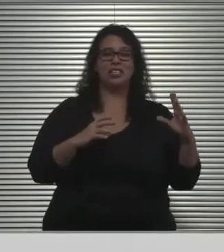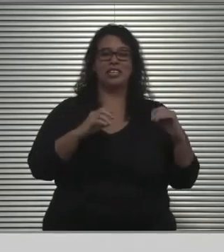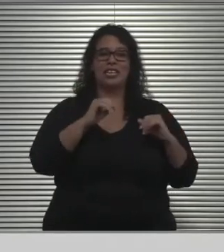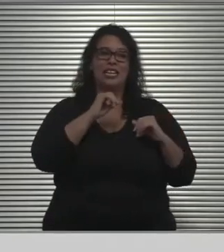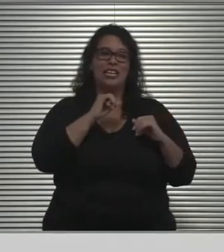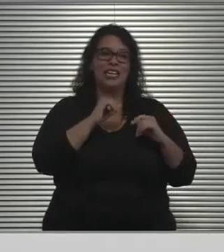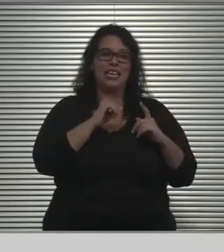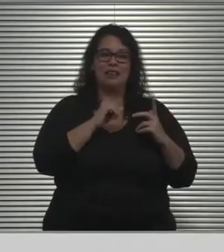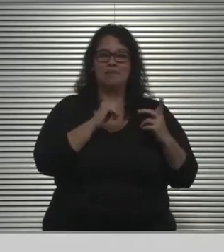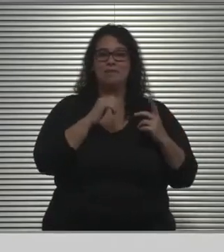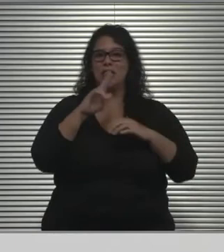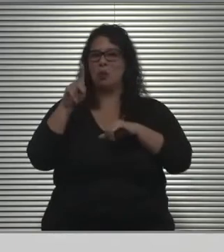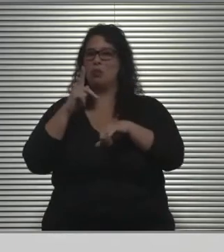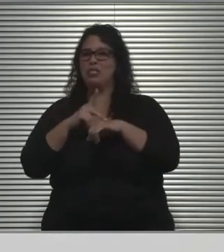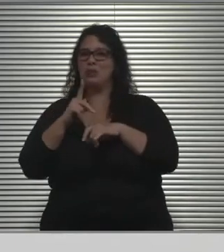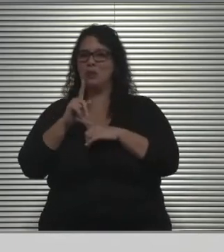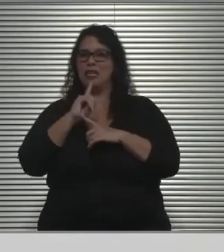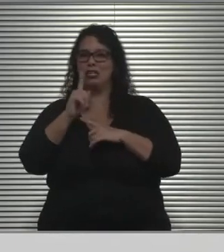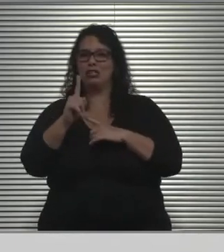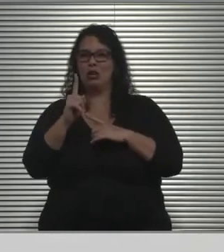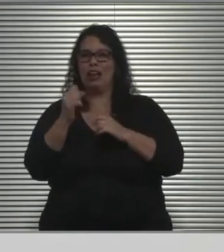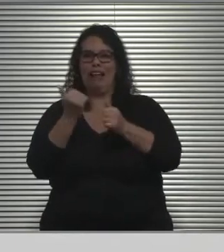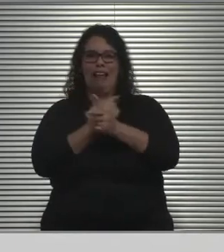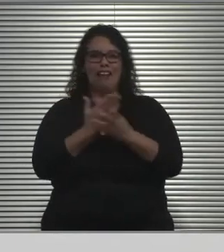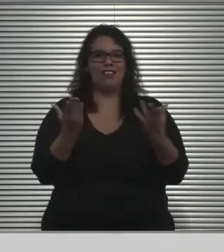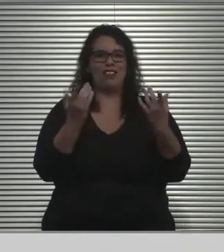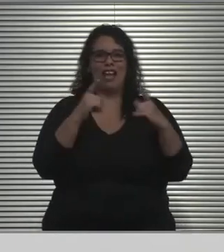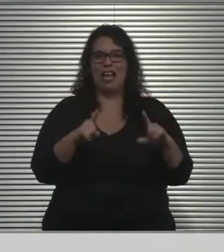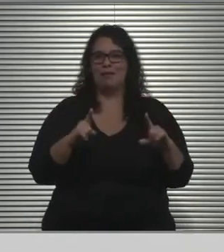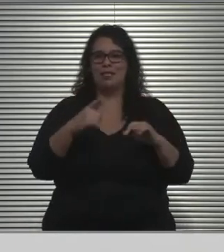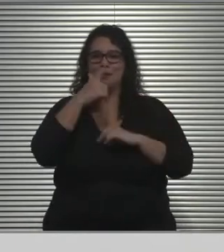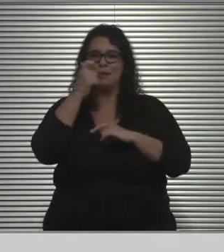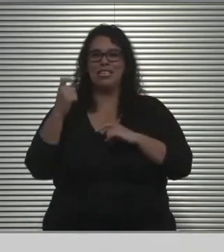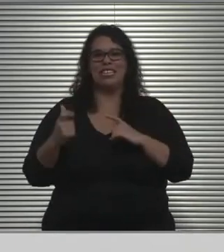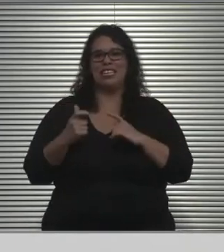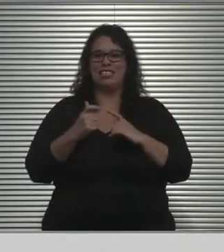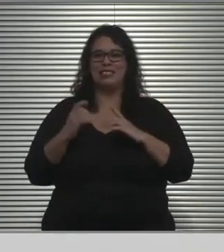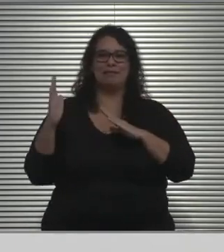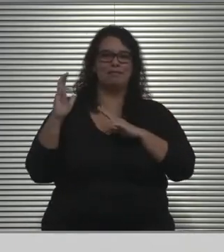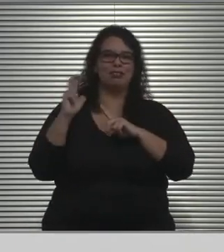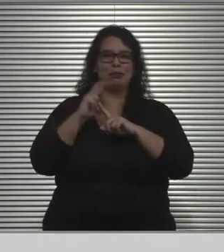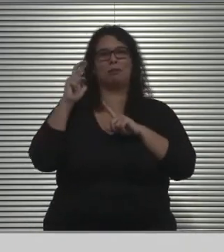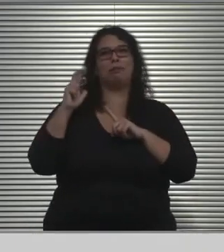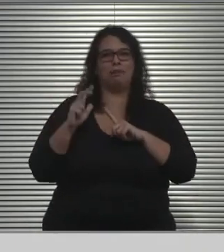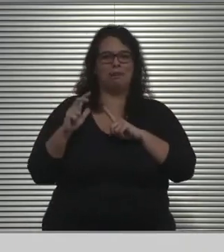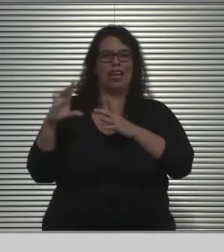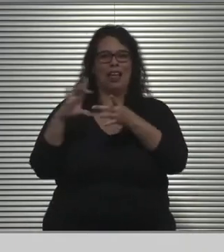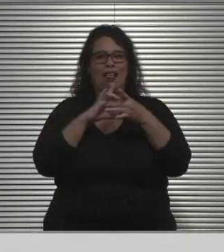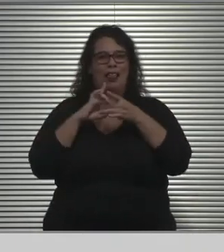that a principal makes sure happen as collaborative teams and building that collective efficacy.